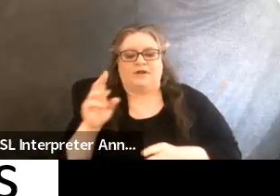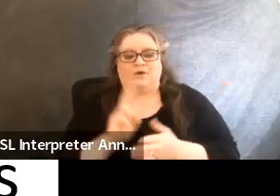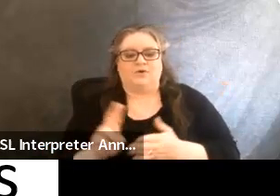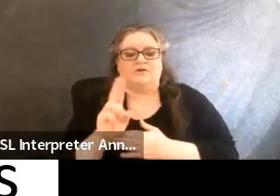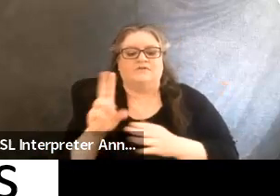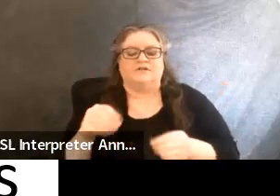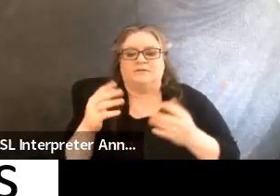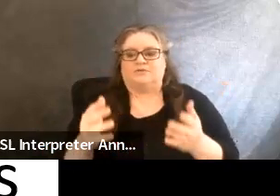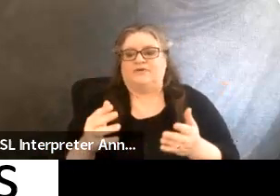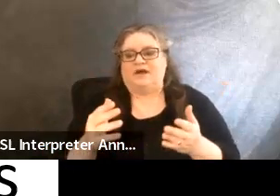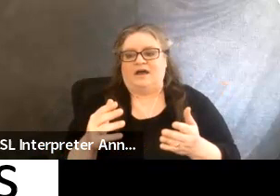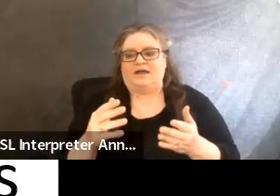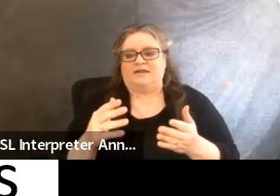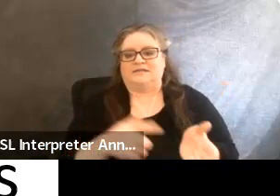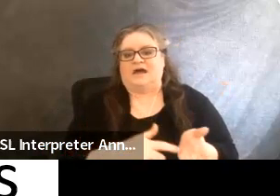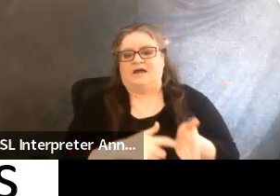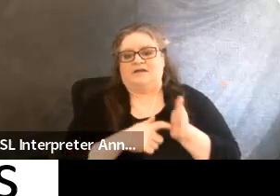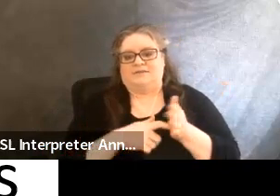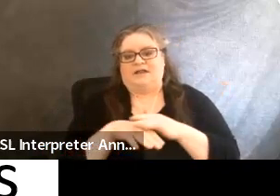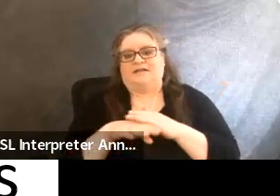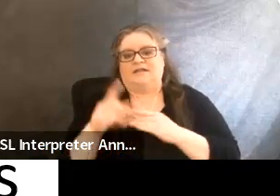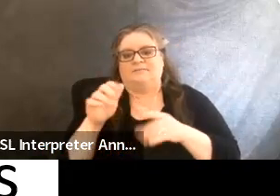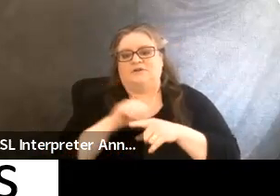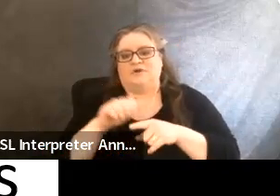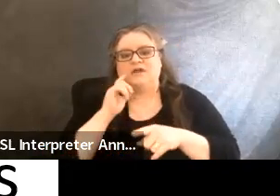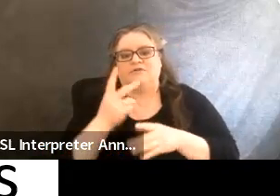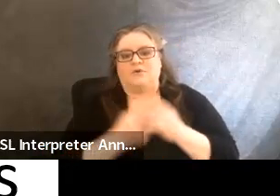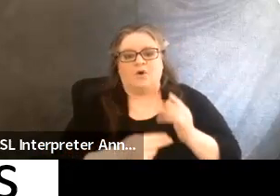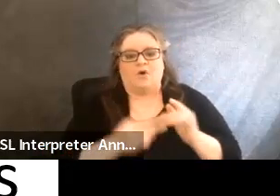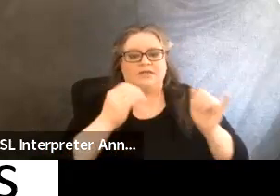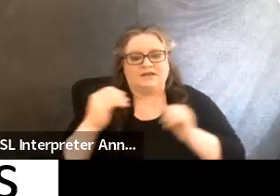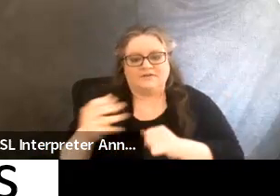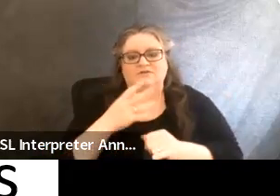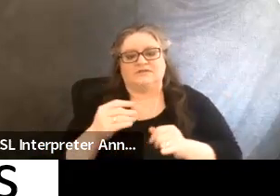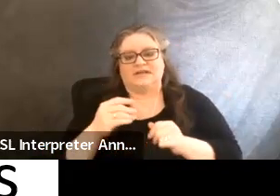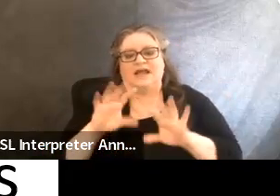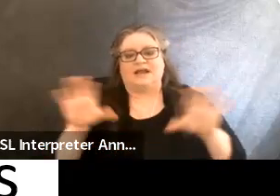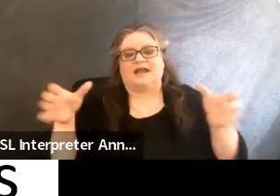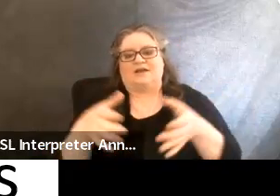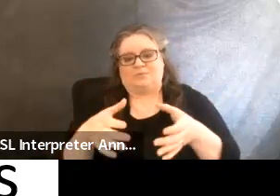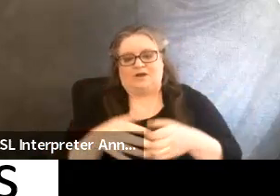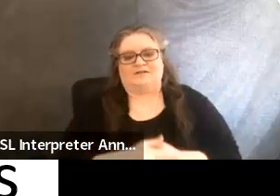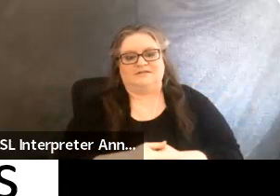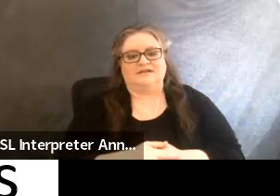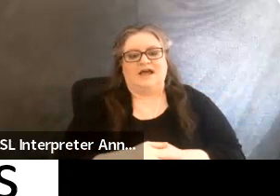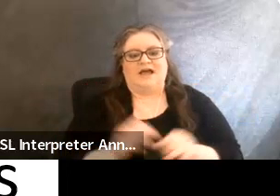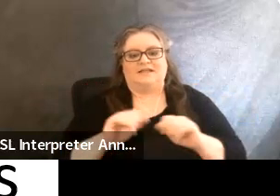on-demand accessibility training courses for both individuals and enterprises. The slide shows a photo